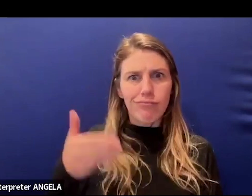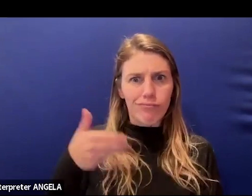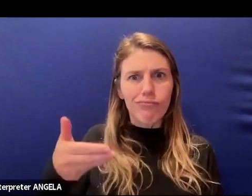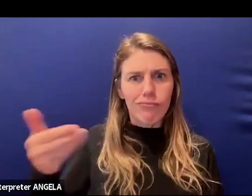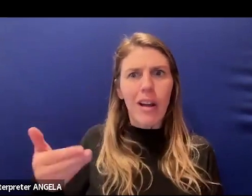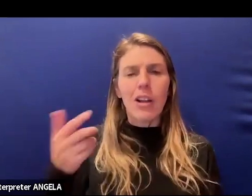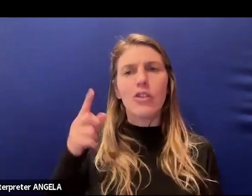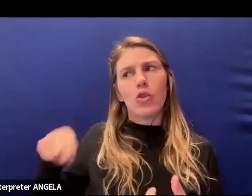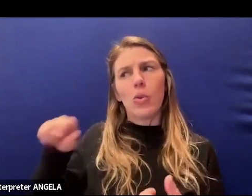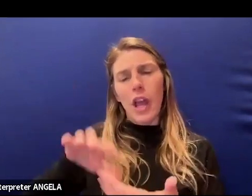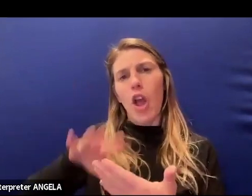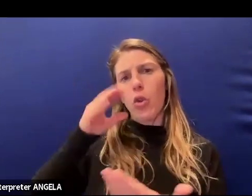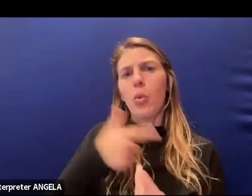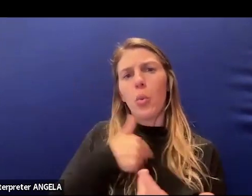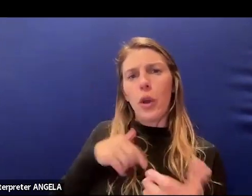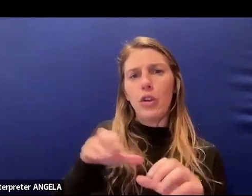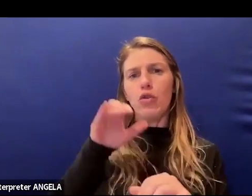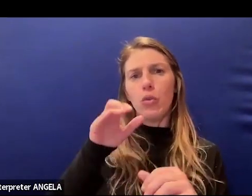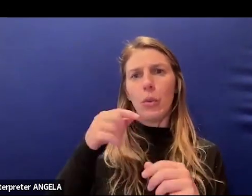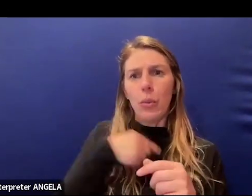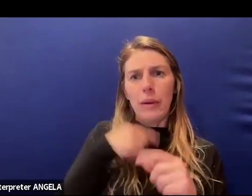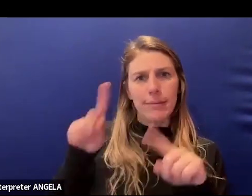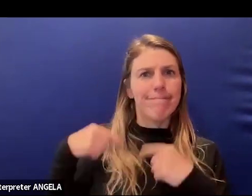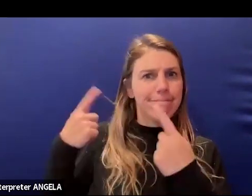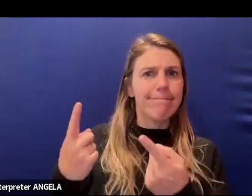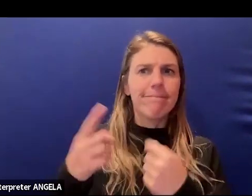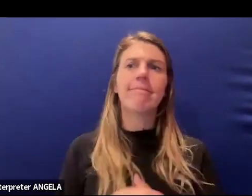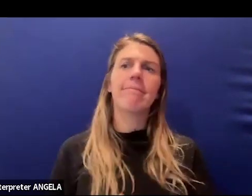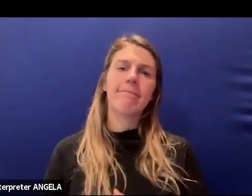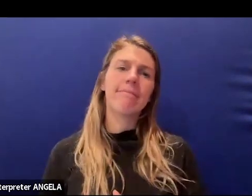That's something other folks can learn from what we are doing in computing fields."